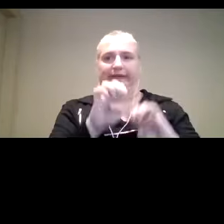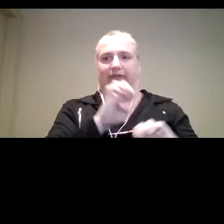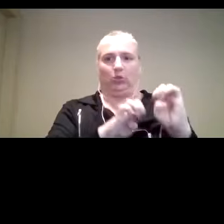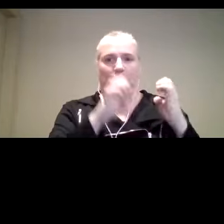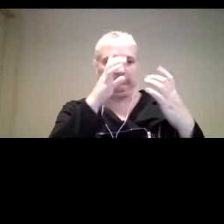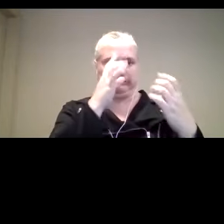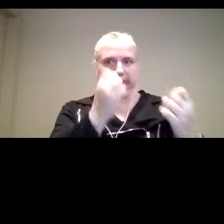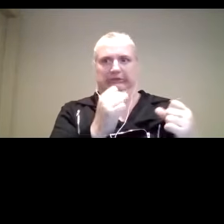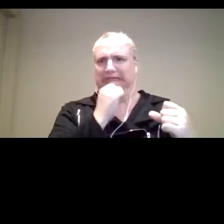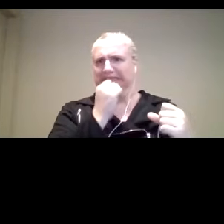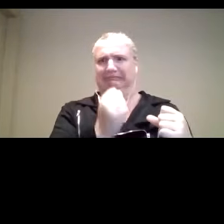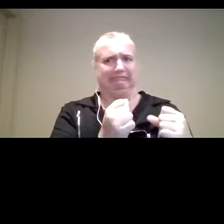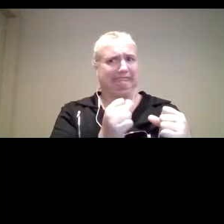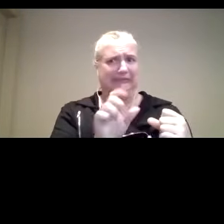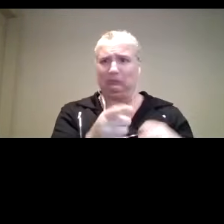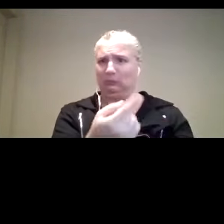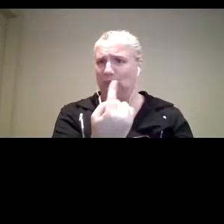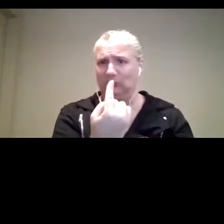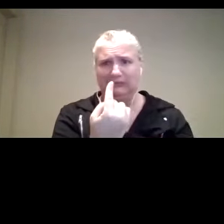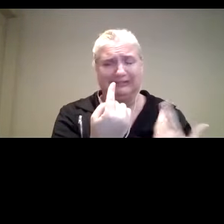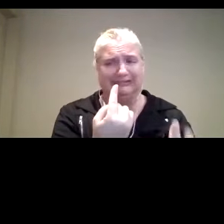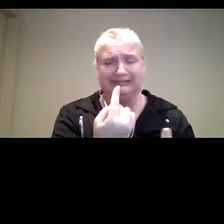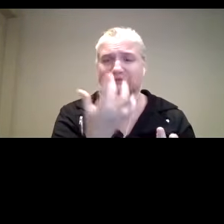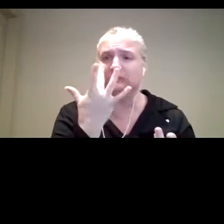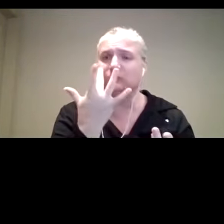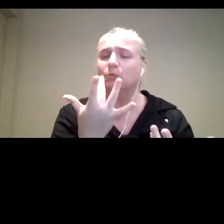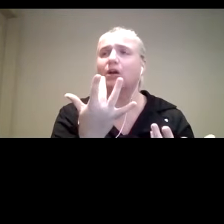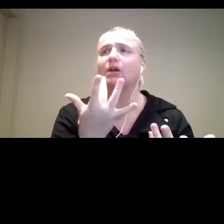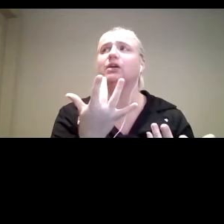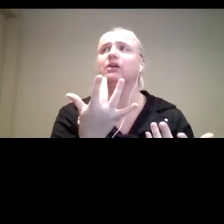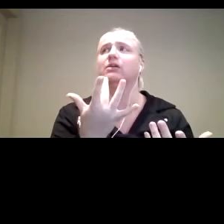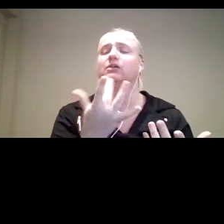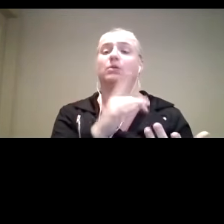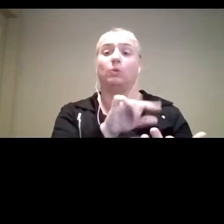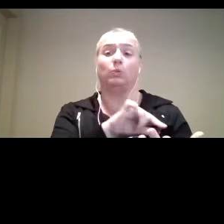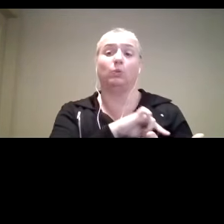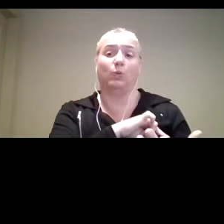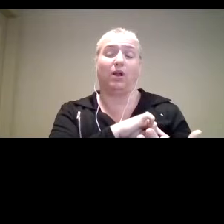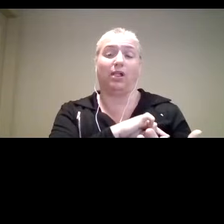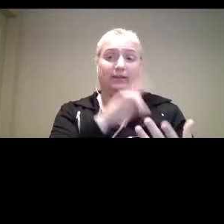I mean, this is why quality providers, mental health providers